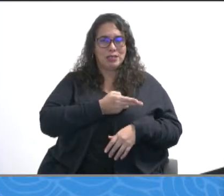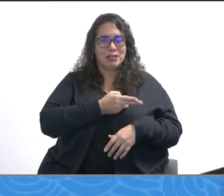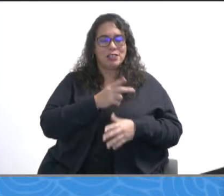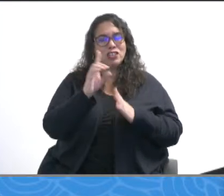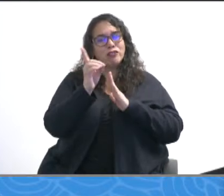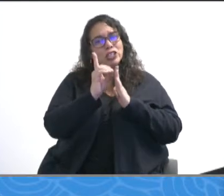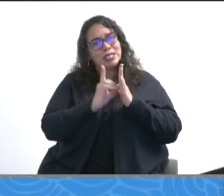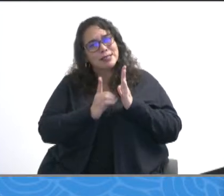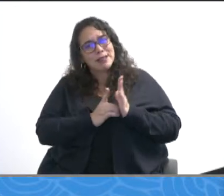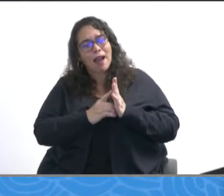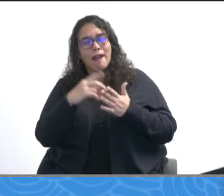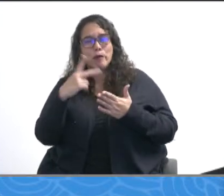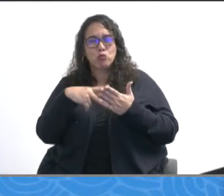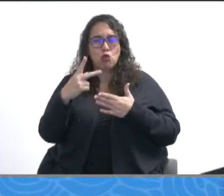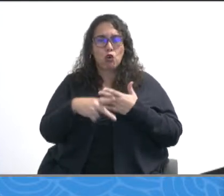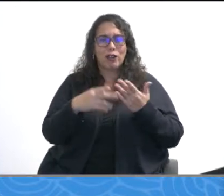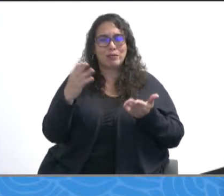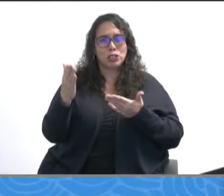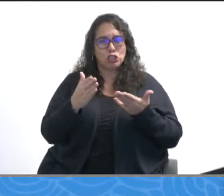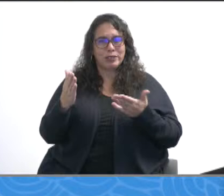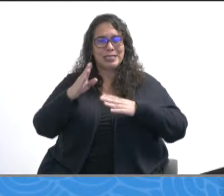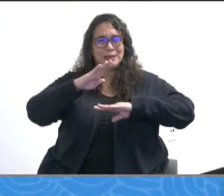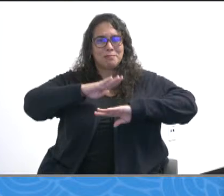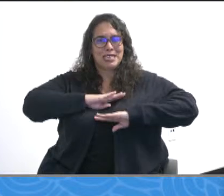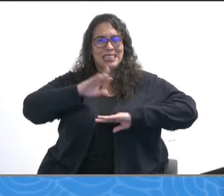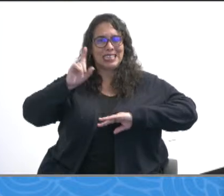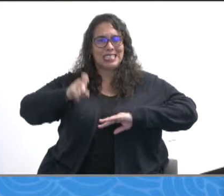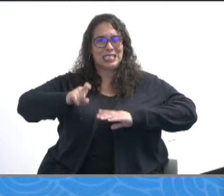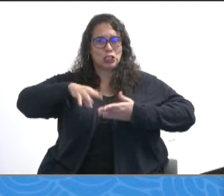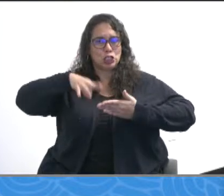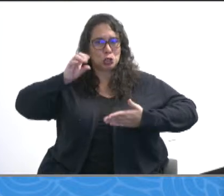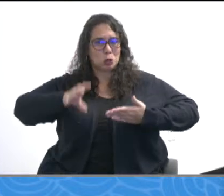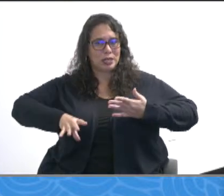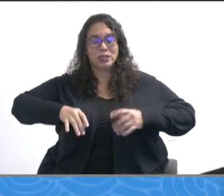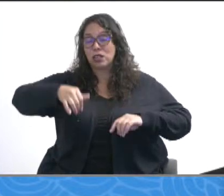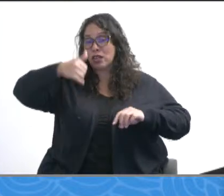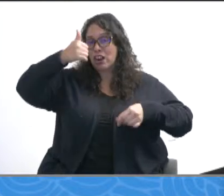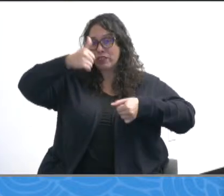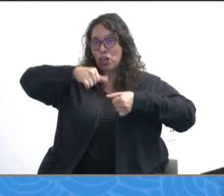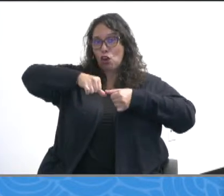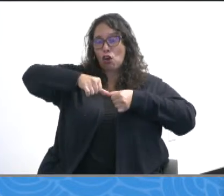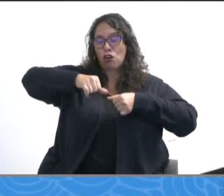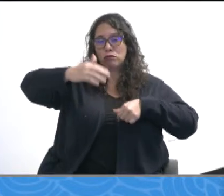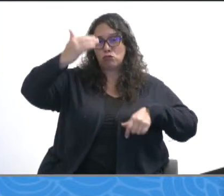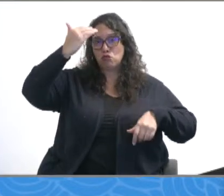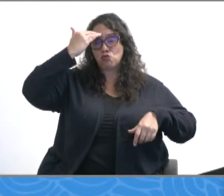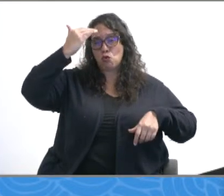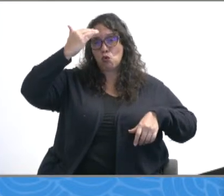that meet the needs of students. If you recall, if you are aware, if you remember,